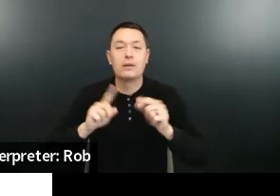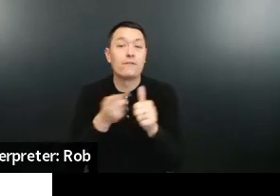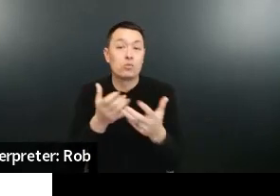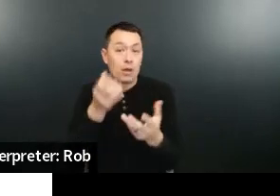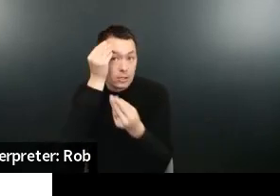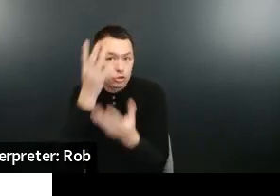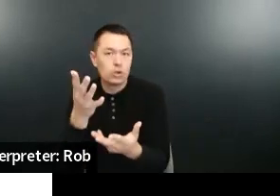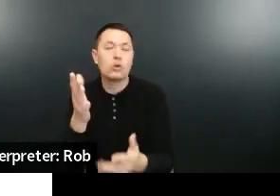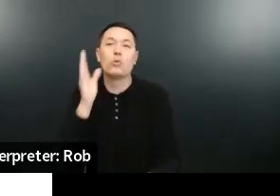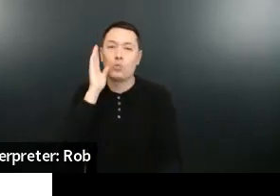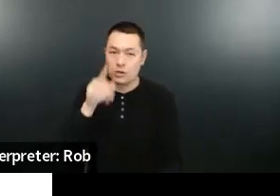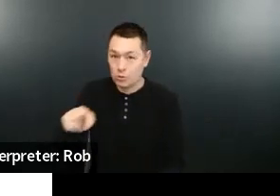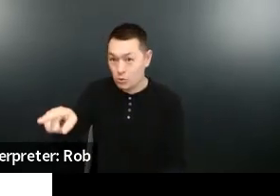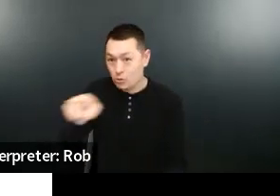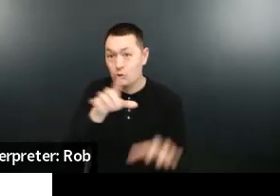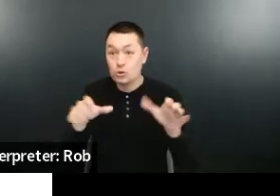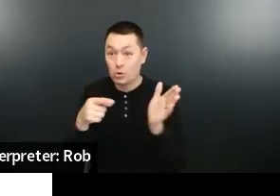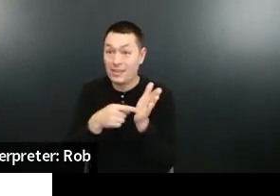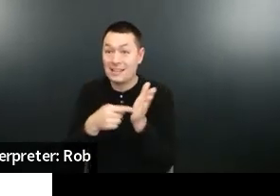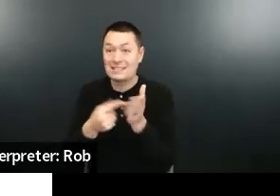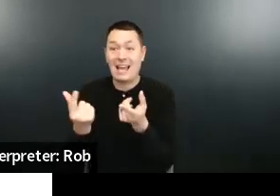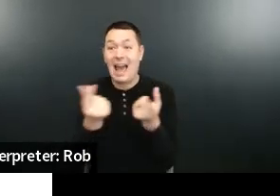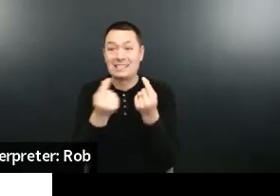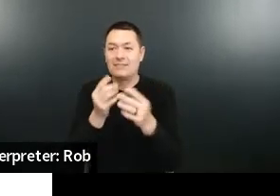to have you do this activity after the demonstration